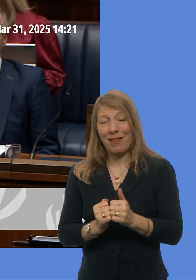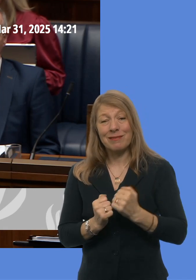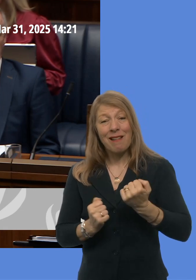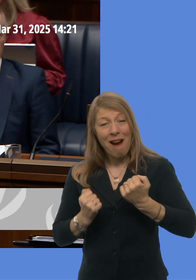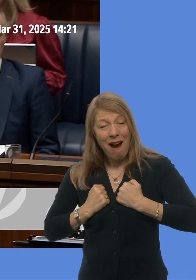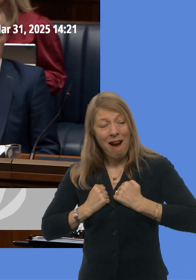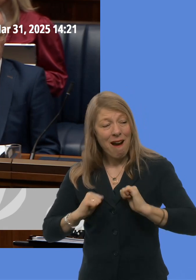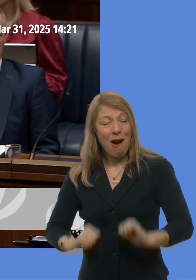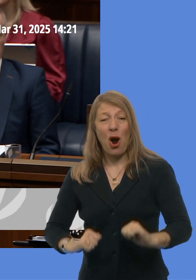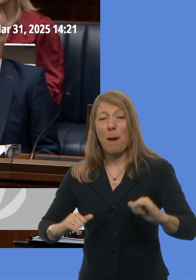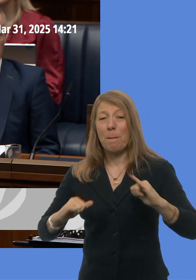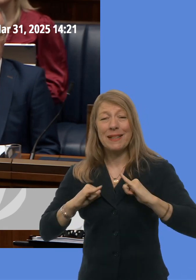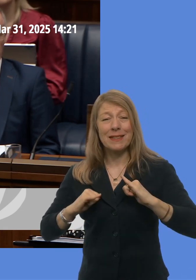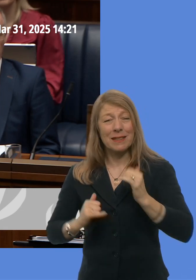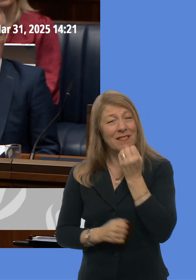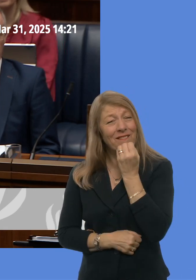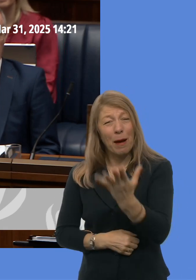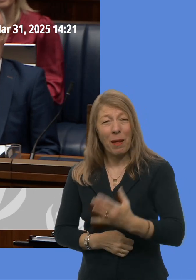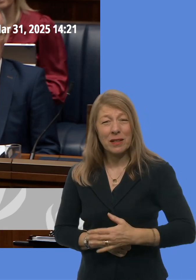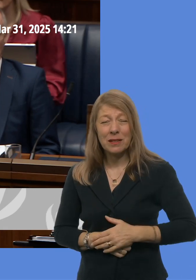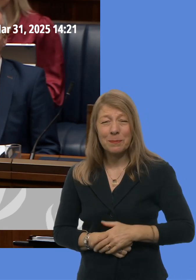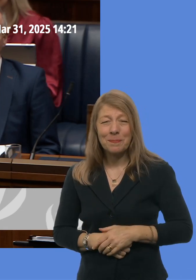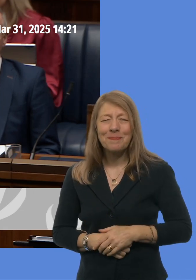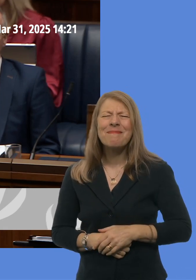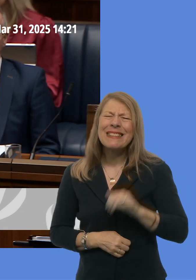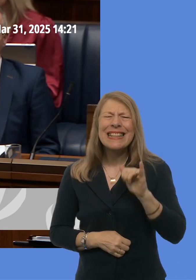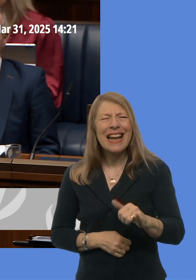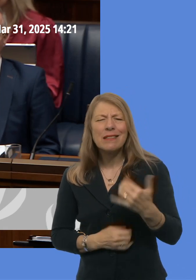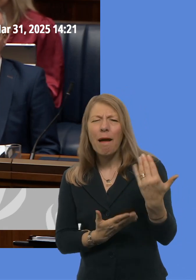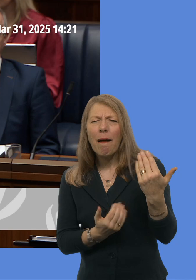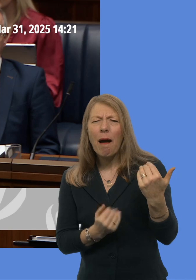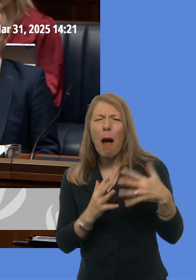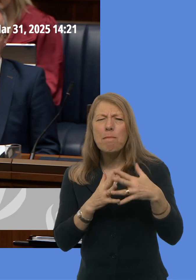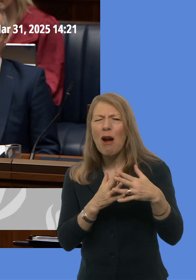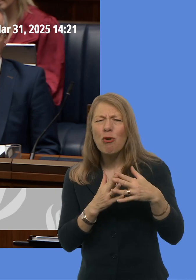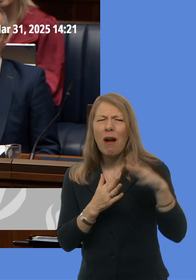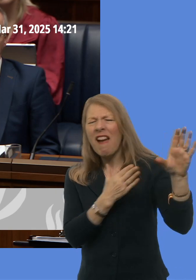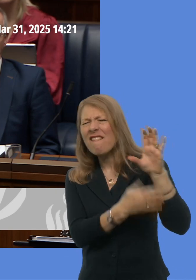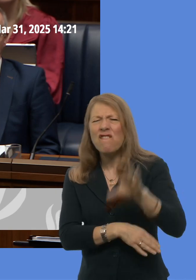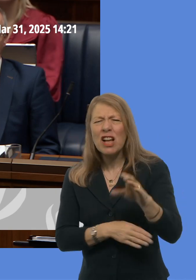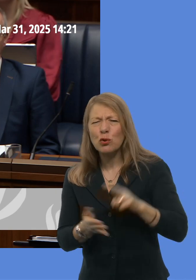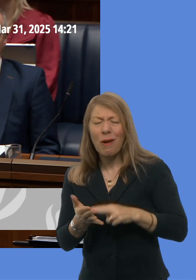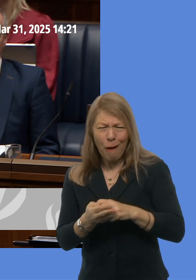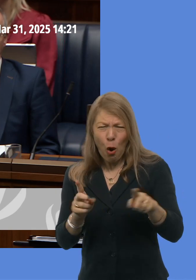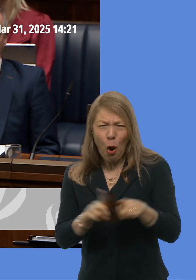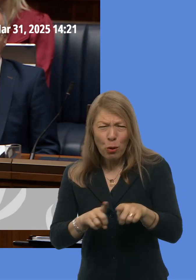It is not just about US investment in business in Northern Ireland. It is also about that collaboration and our investment in the US.